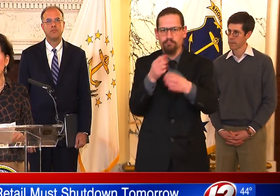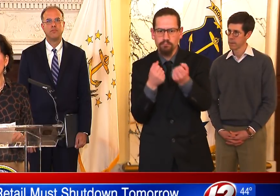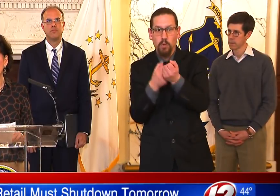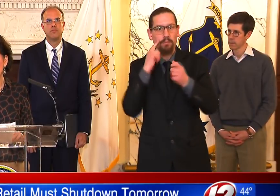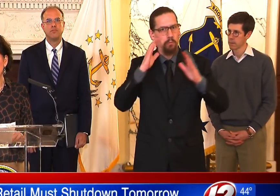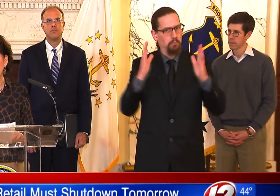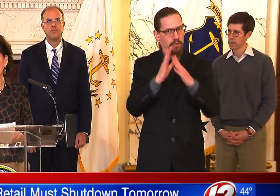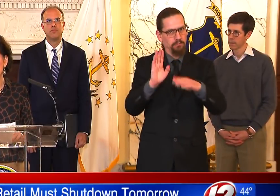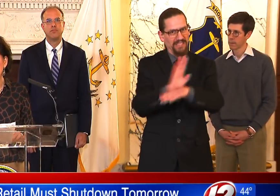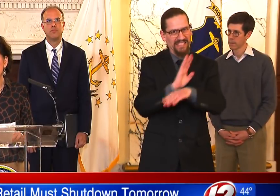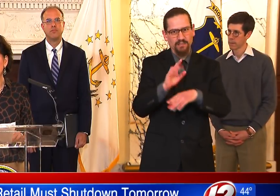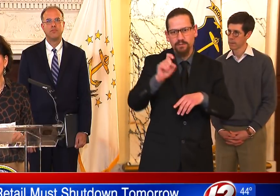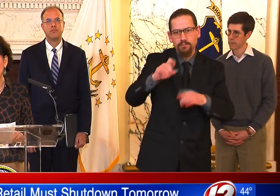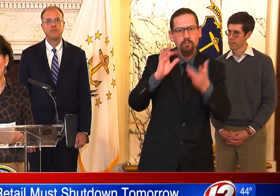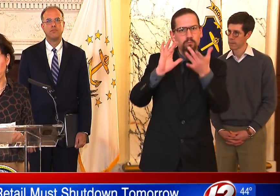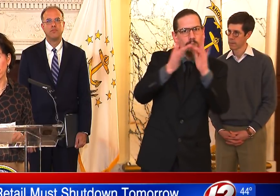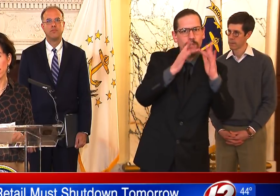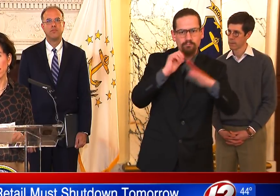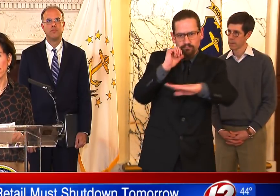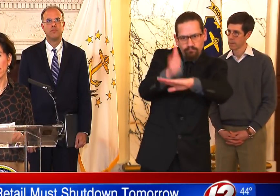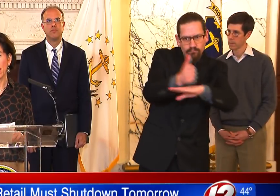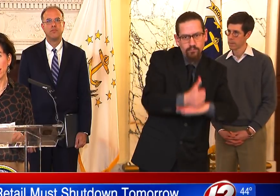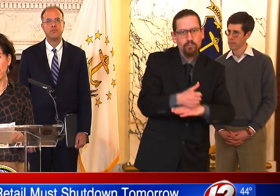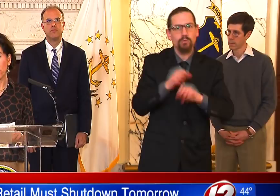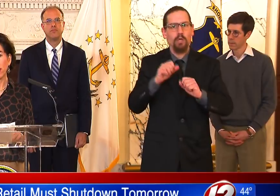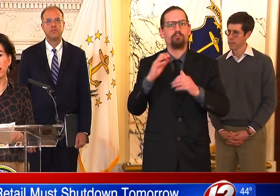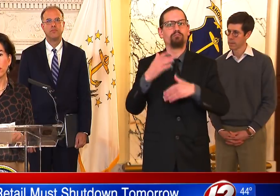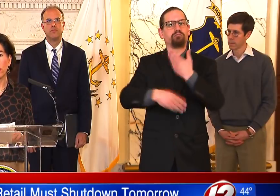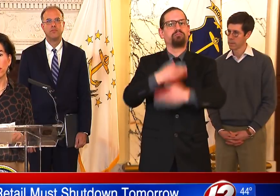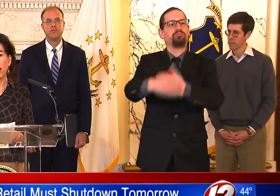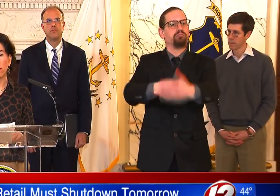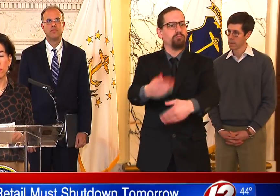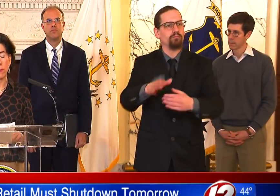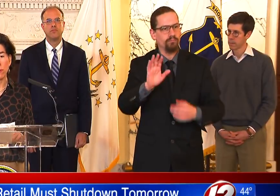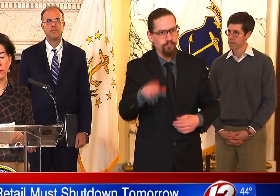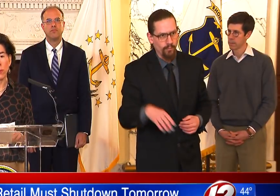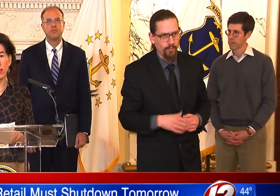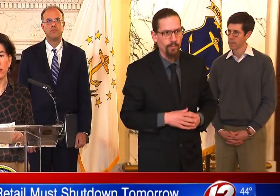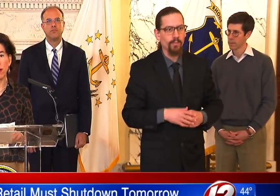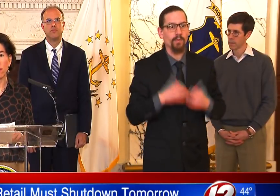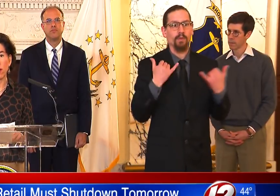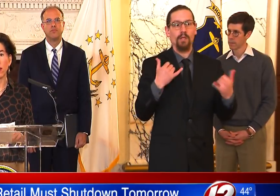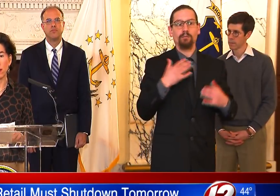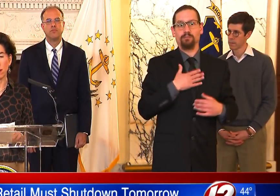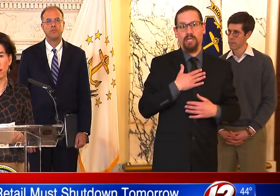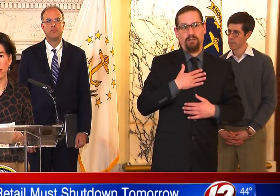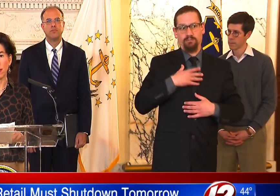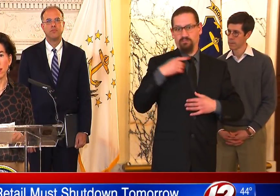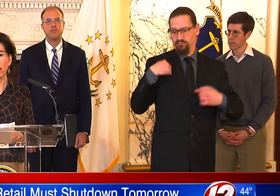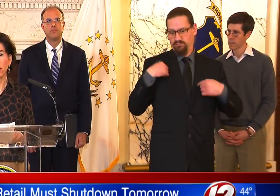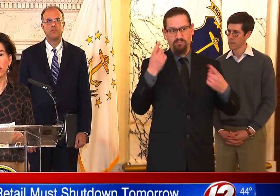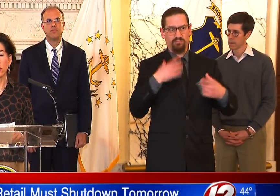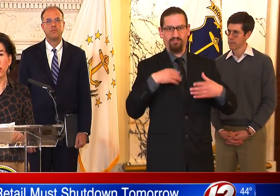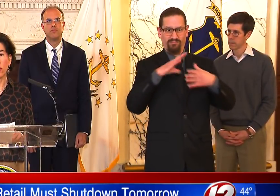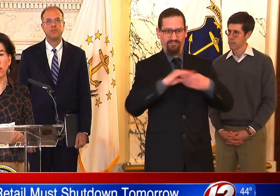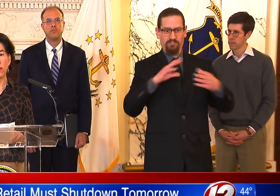I DO NOT WANT TO BE DOING THIS. I HAVE SPENT THE ENTIRE SIX YEARS OF MY GOVERNORSHIP TRYING TO GET ROAD I'D ONLY BACK TO